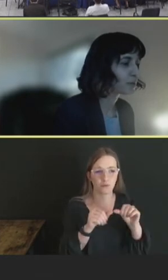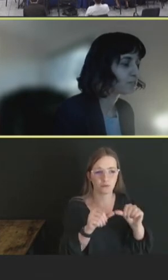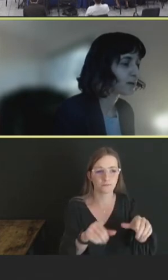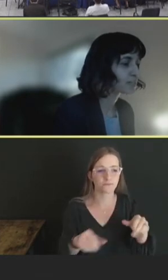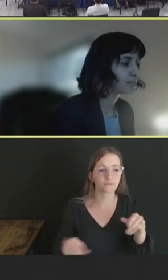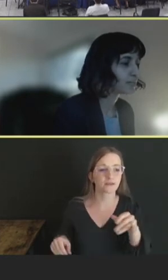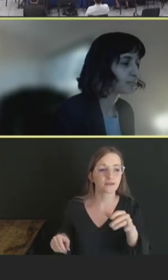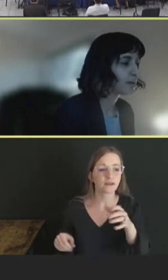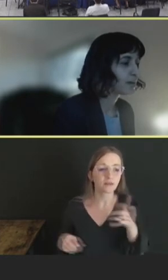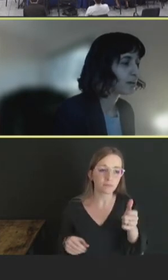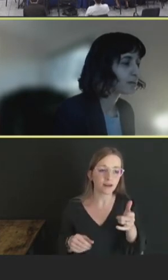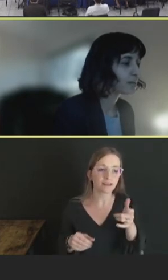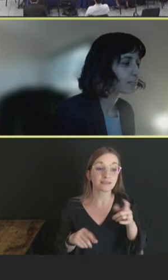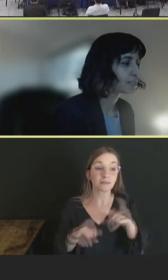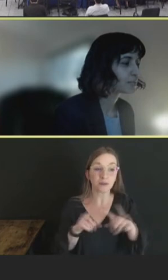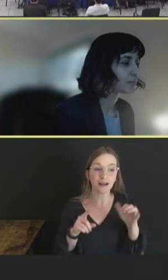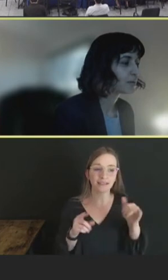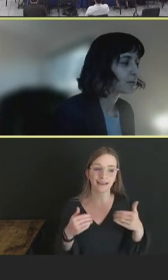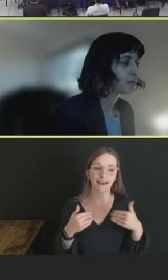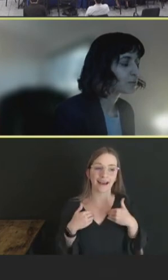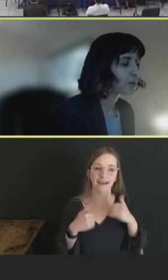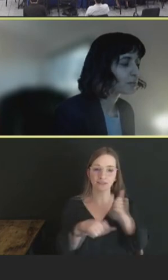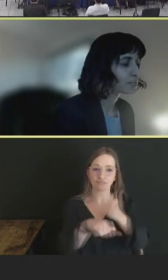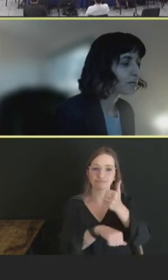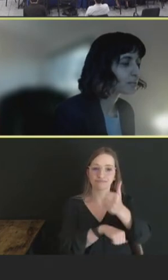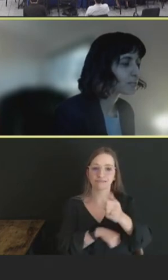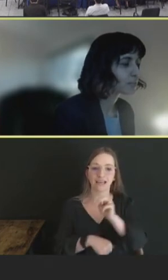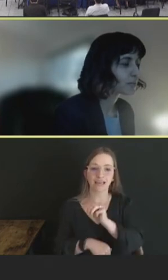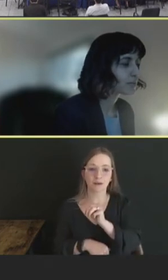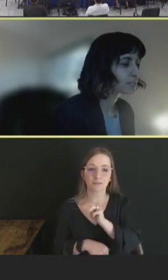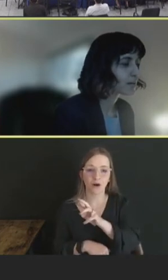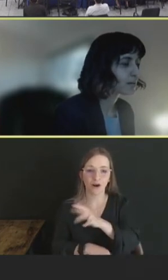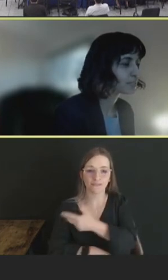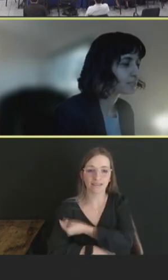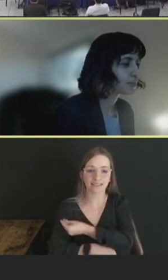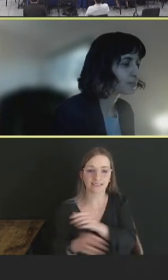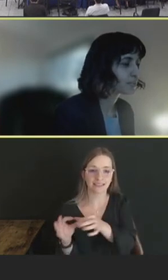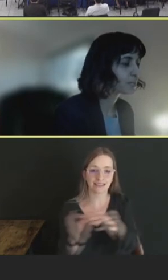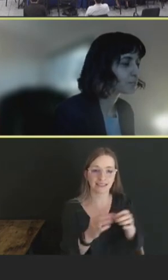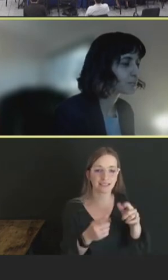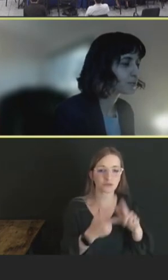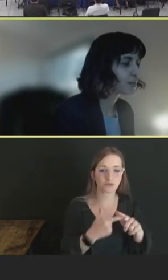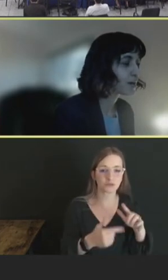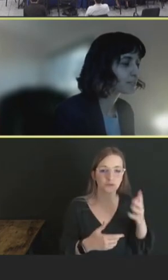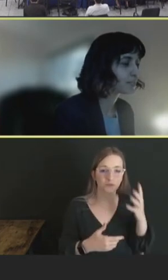rubella vaccine and autism. Thiomersal has also been linked to autism via claimed neurotoxic